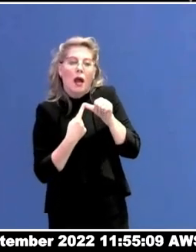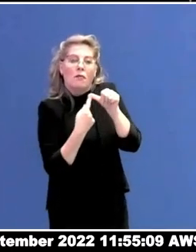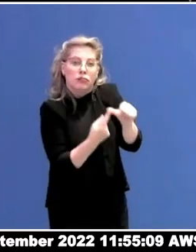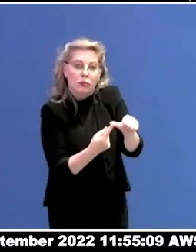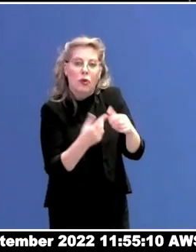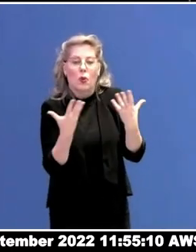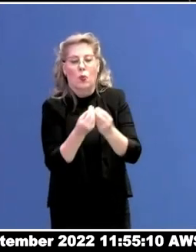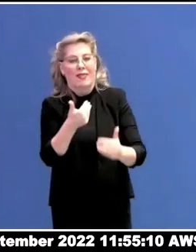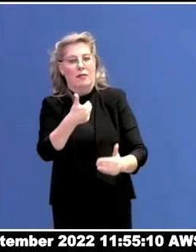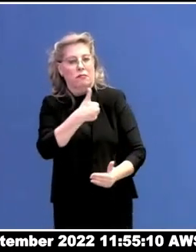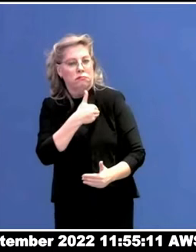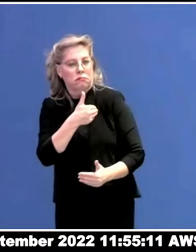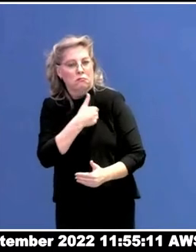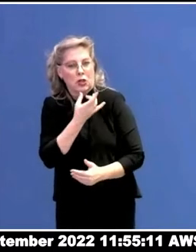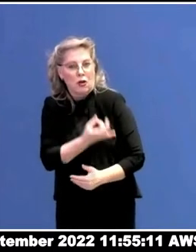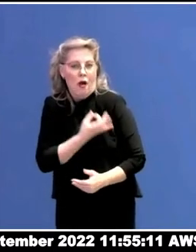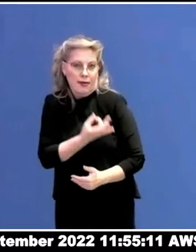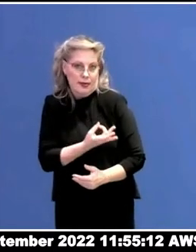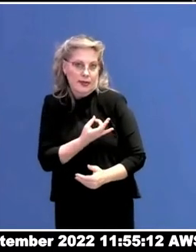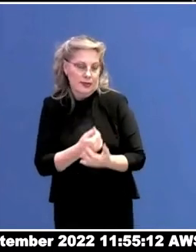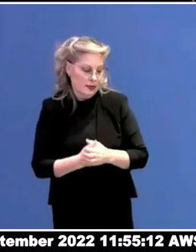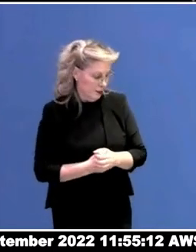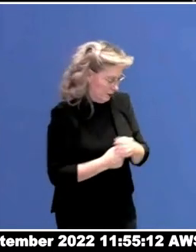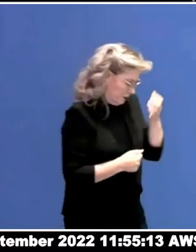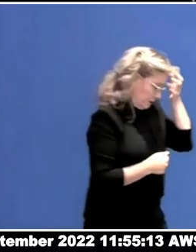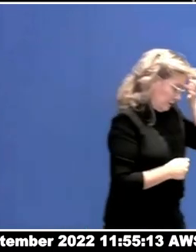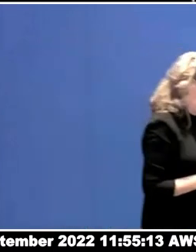Gerry and I, we have got 11 degrees between us, so you so we know how to switch our talk.